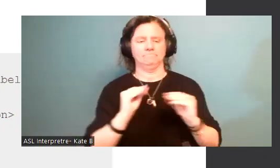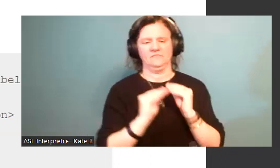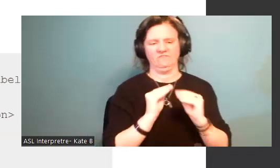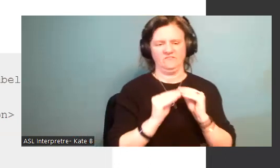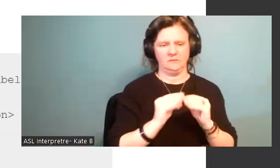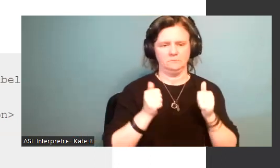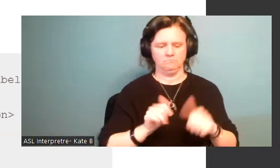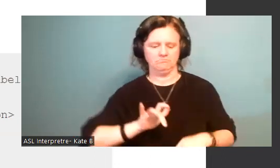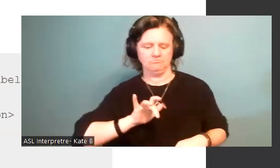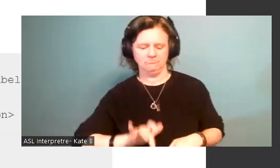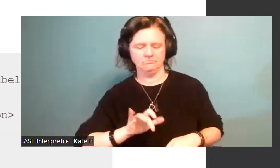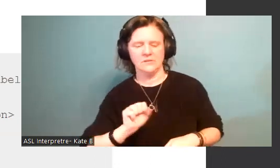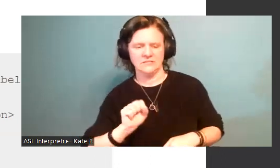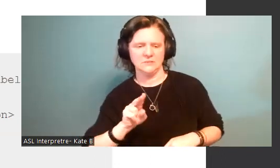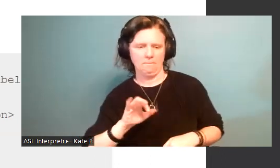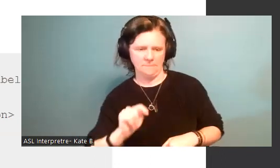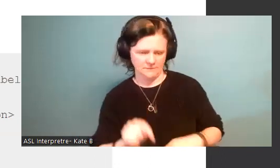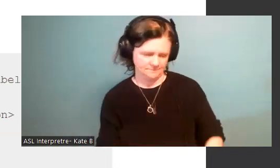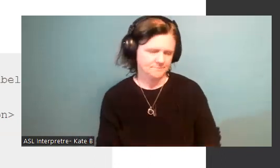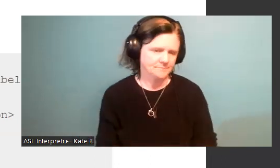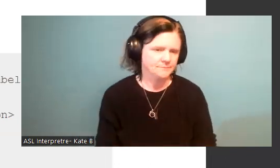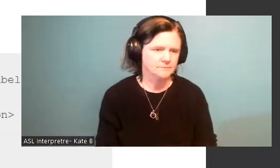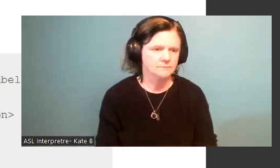submit a form, if your phone number is not in the right